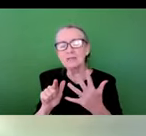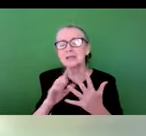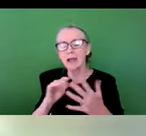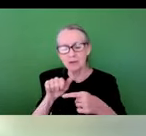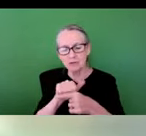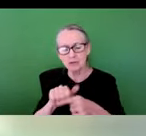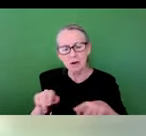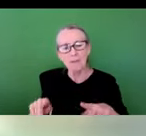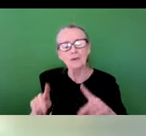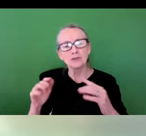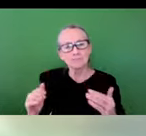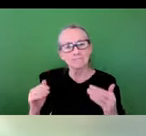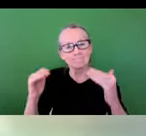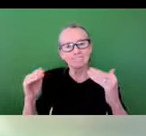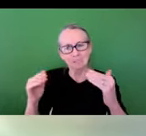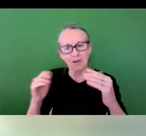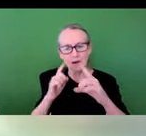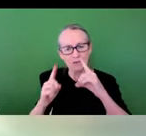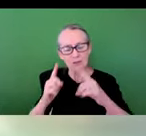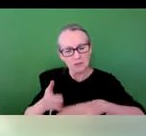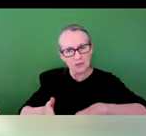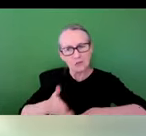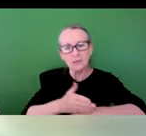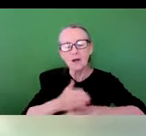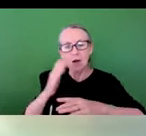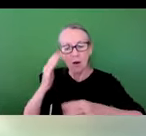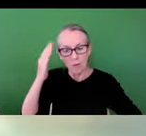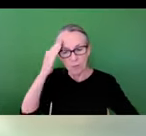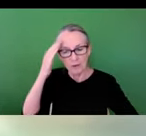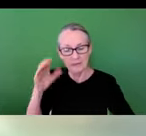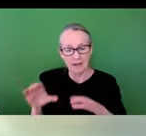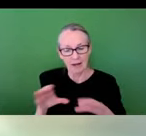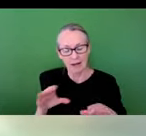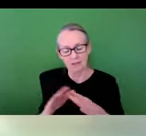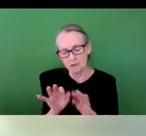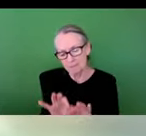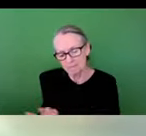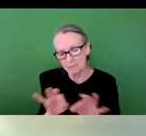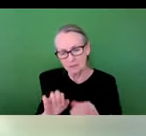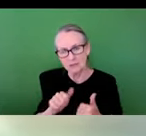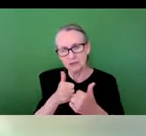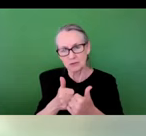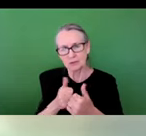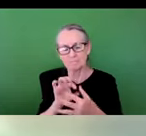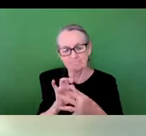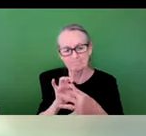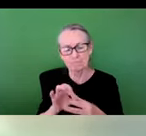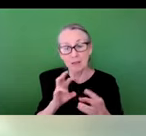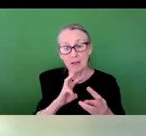conversations that increase awareness and action on the urgent challenges posed by climate change and environmental inequities.